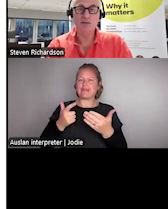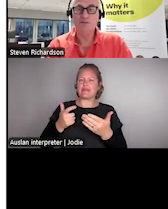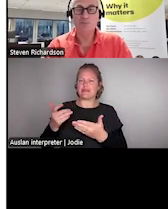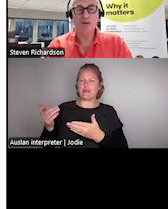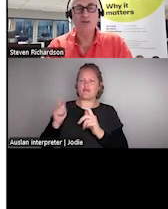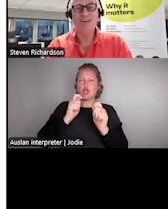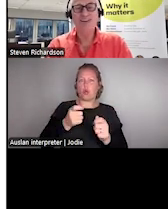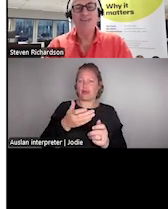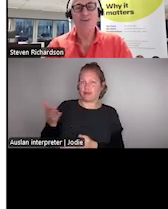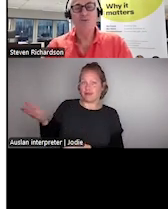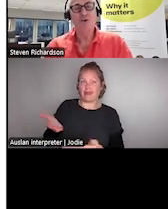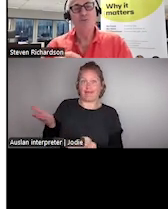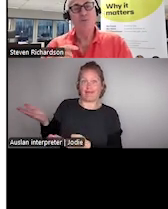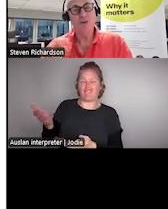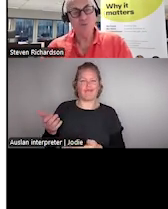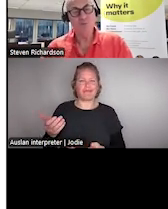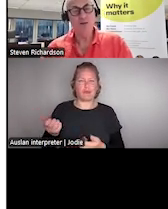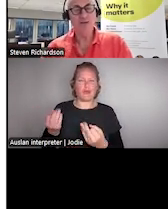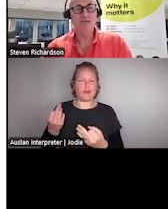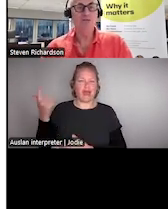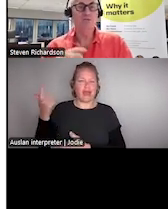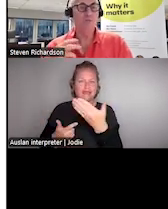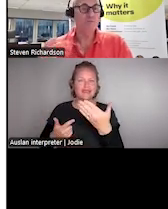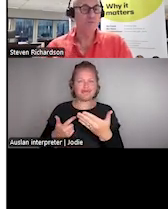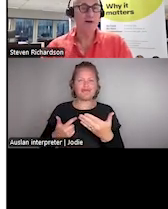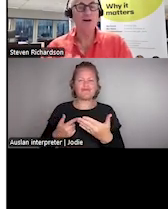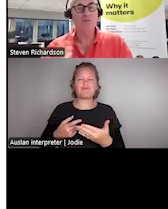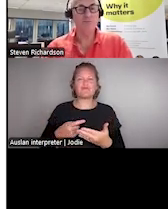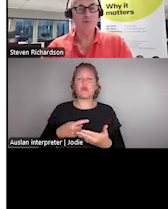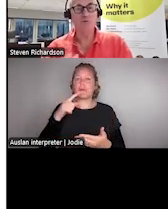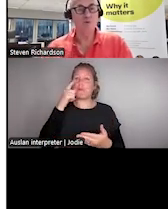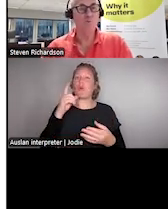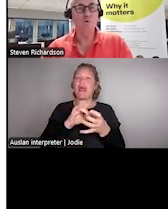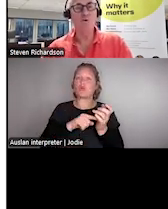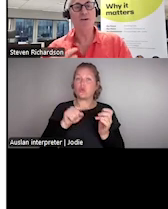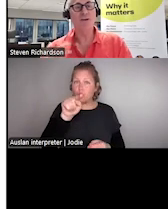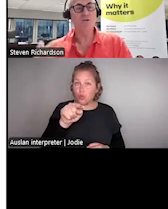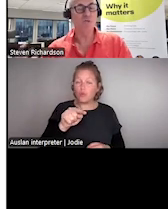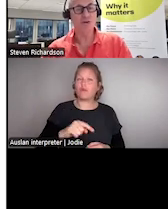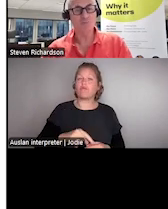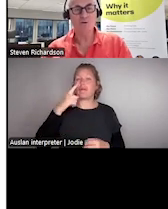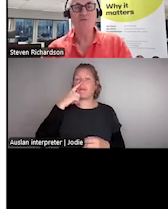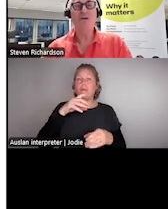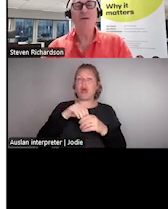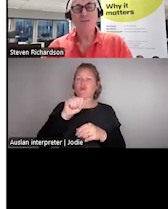give you money. So the people who are connected to you, and part of your work in your networks,